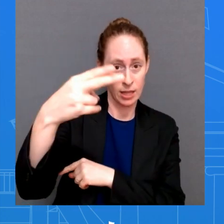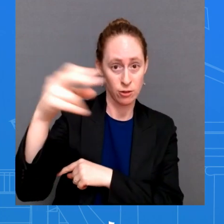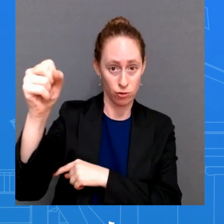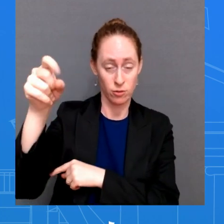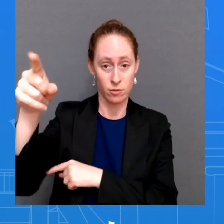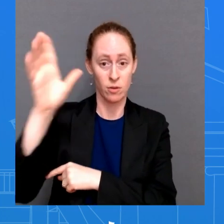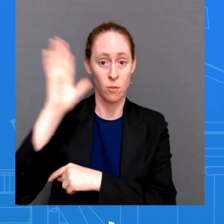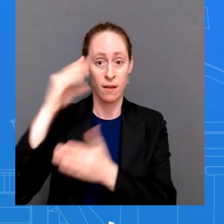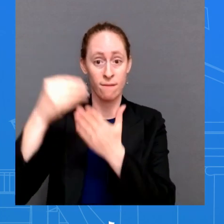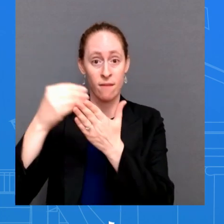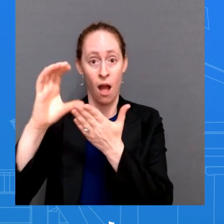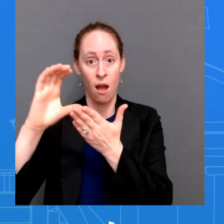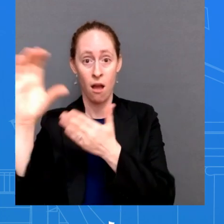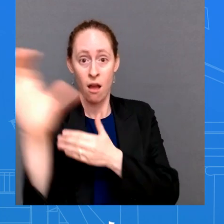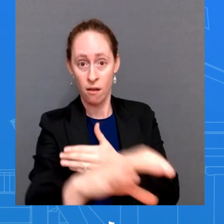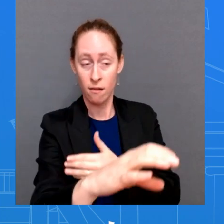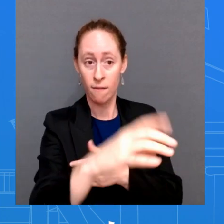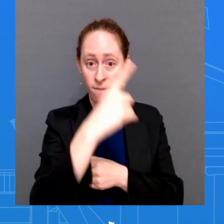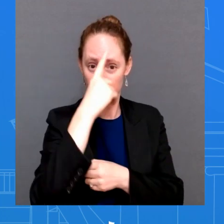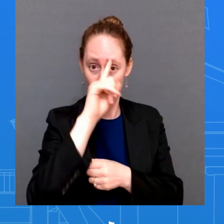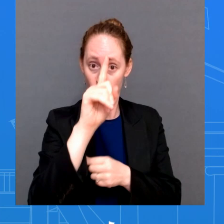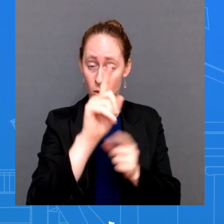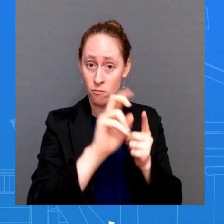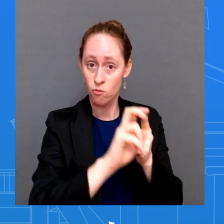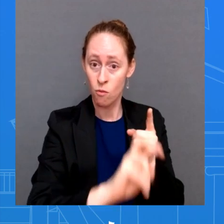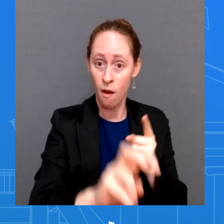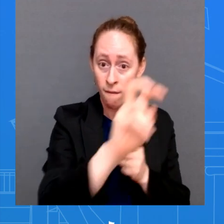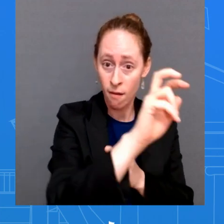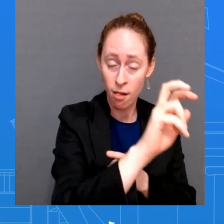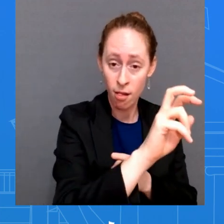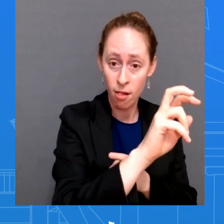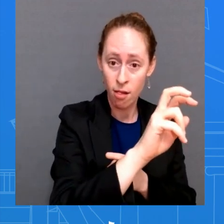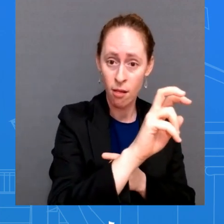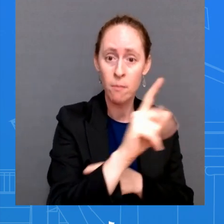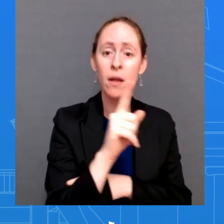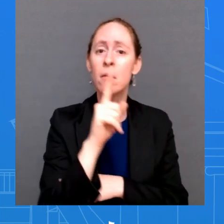Ms. Jean-Pierre: So the -- so it's the Medicaid waiver, from what I understand.